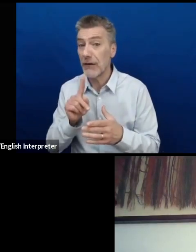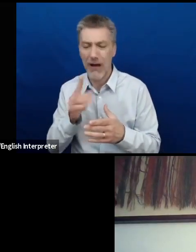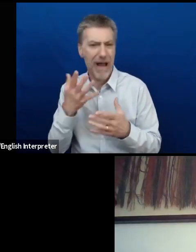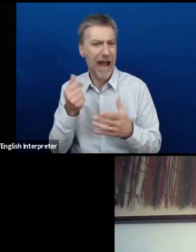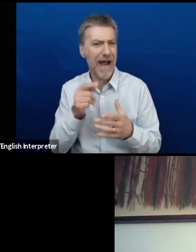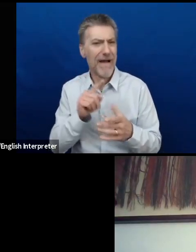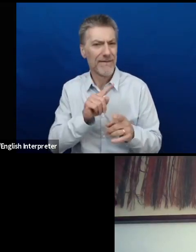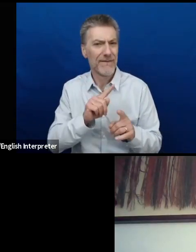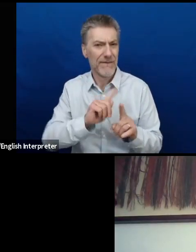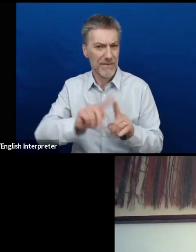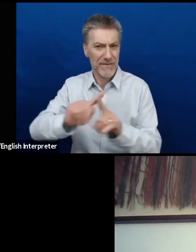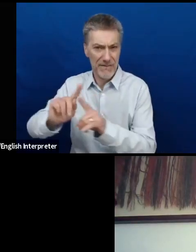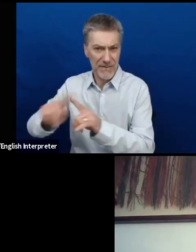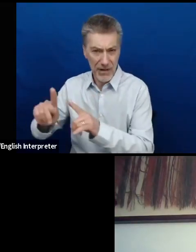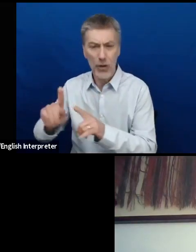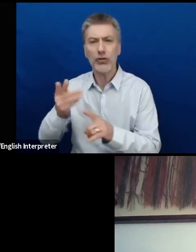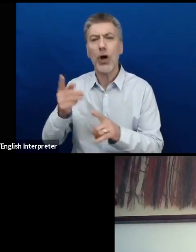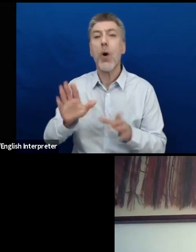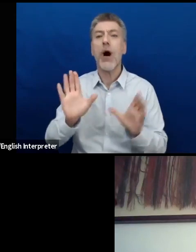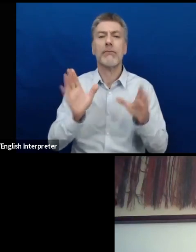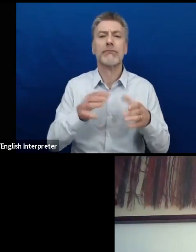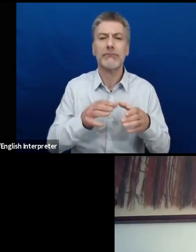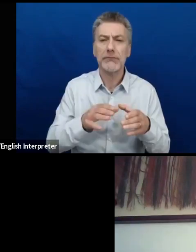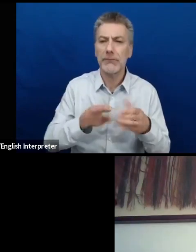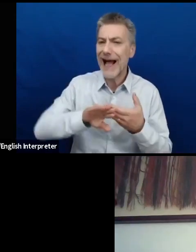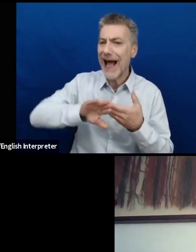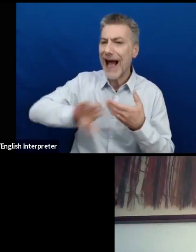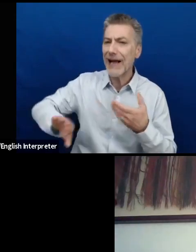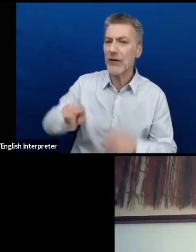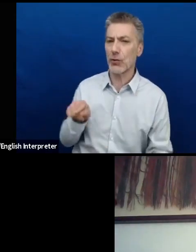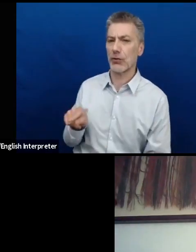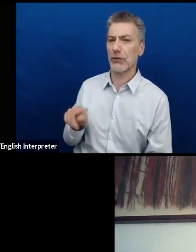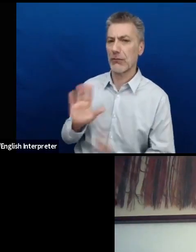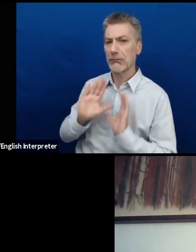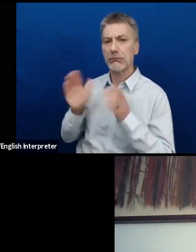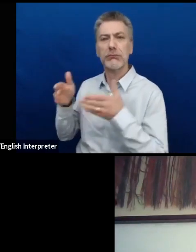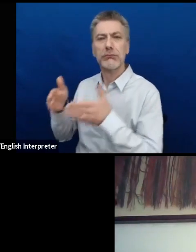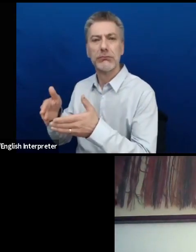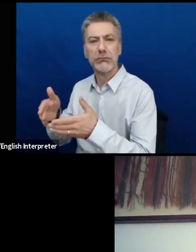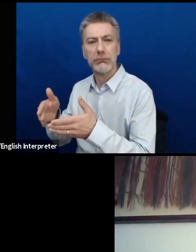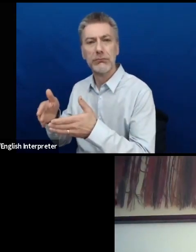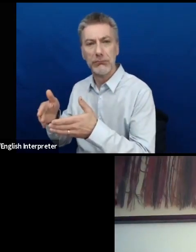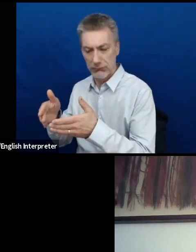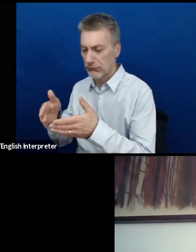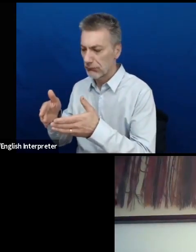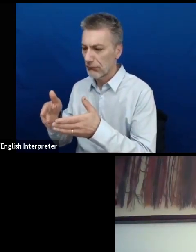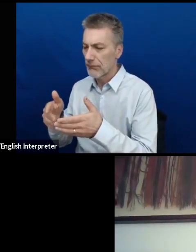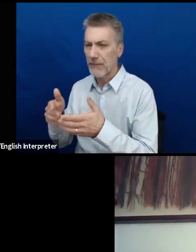their disposal to make the demands necessary to make